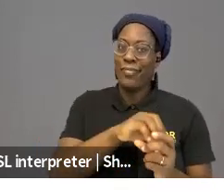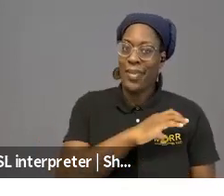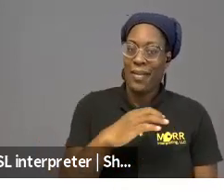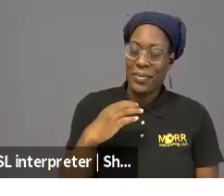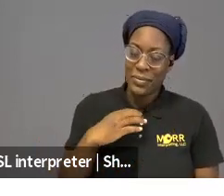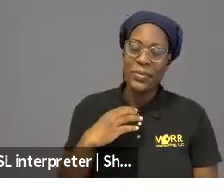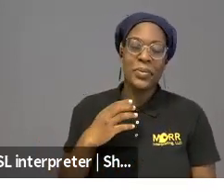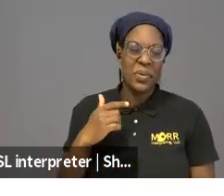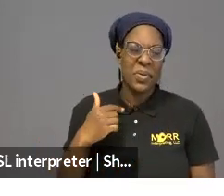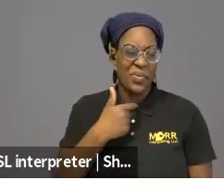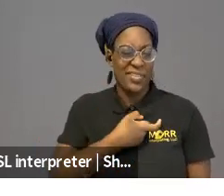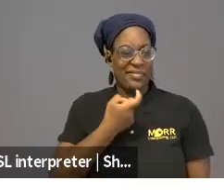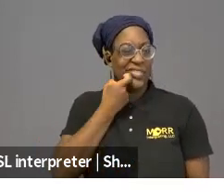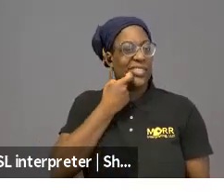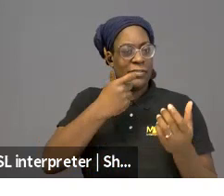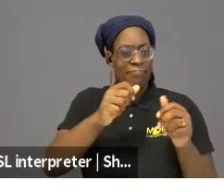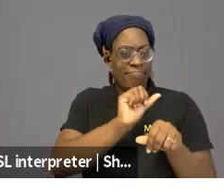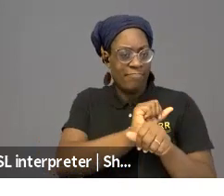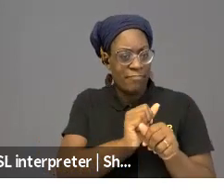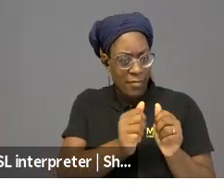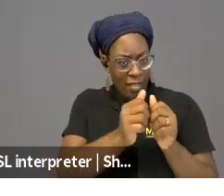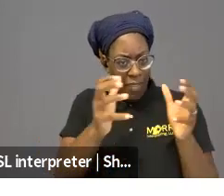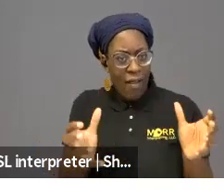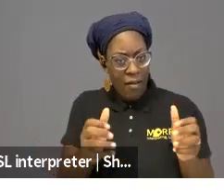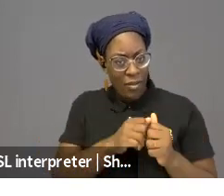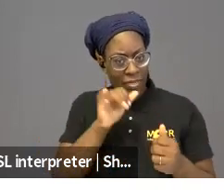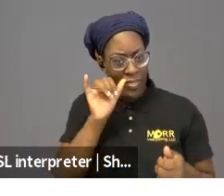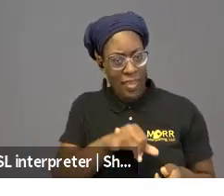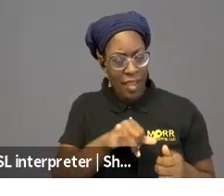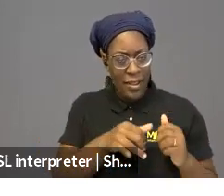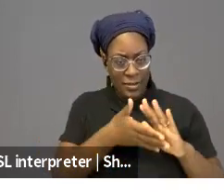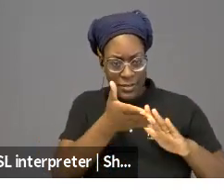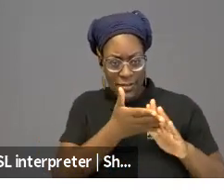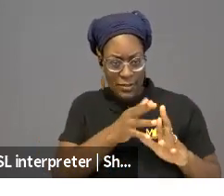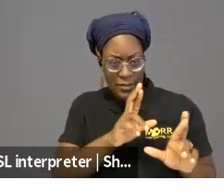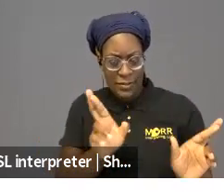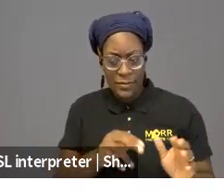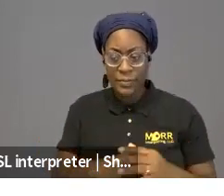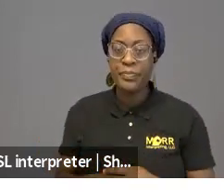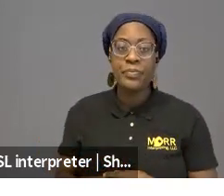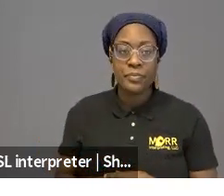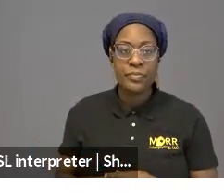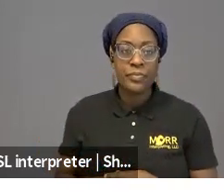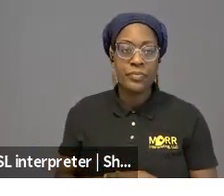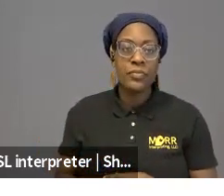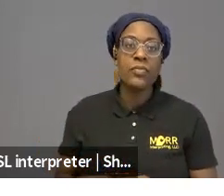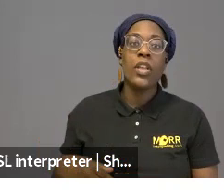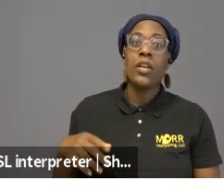Both the Director and myself. We both come from an English background, a composition/rhetoric